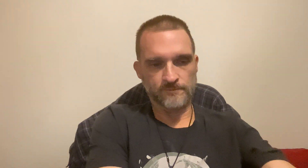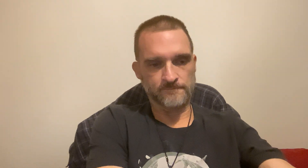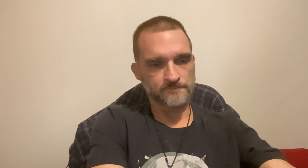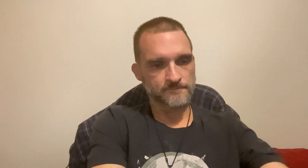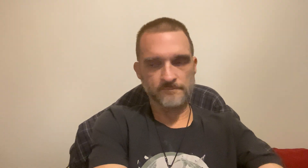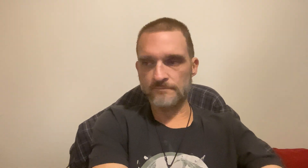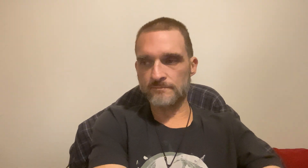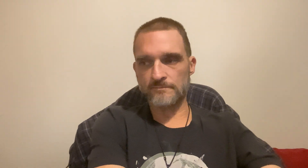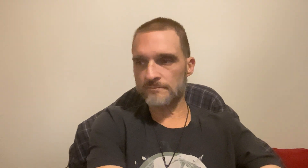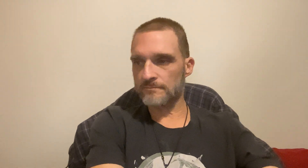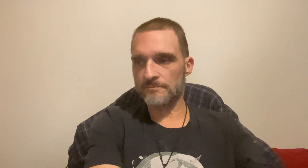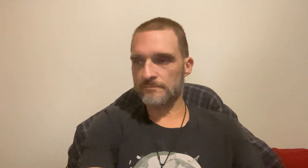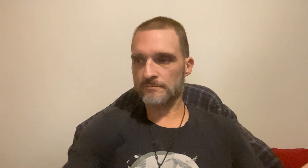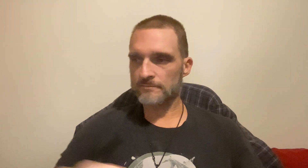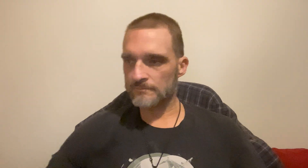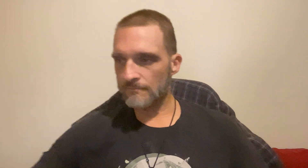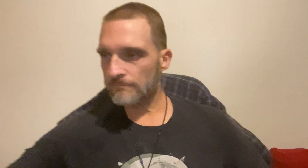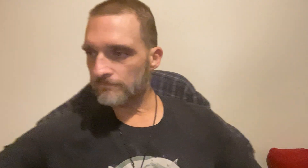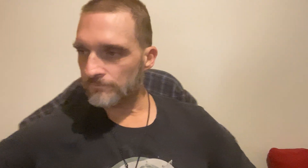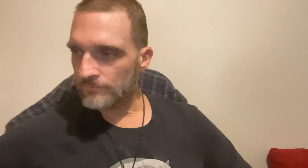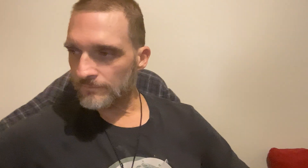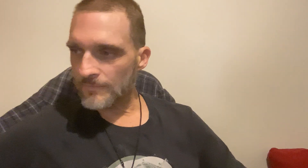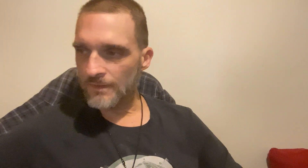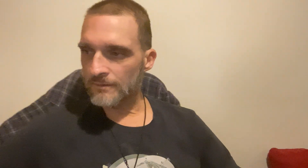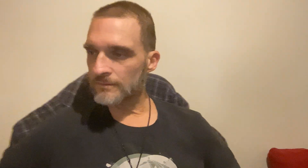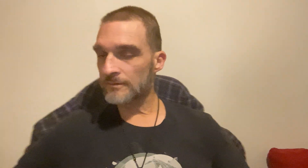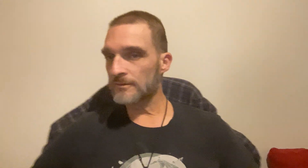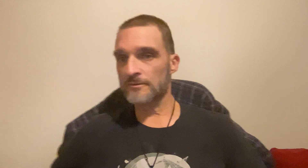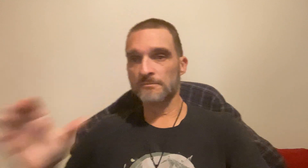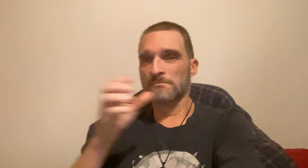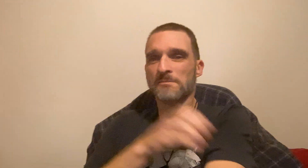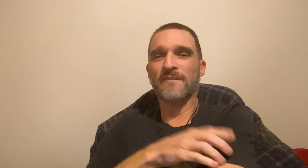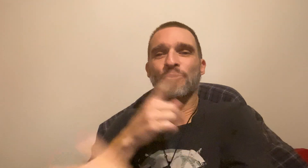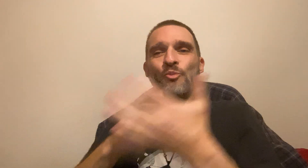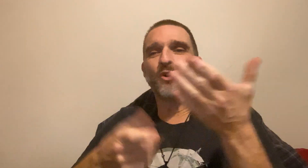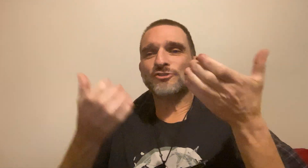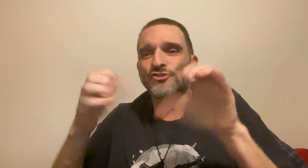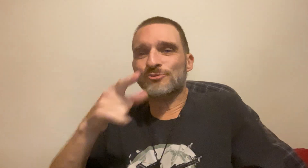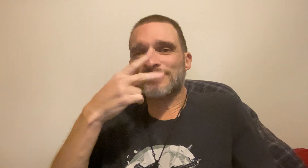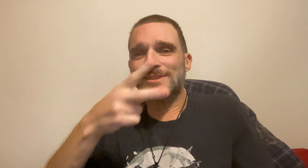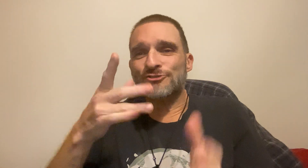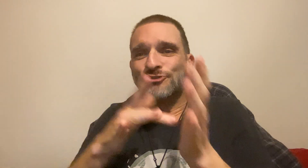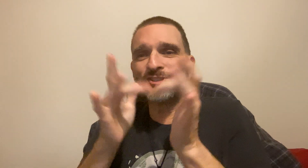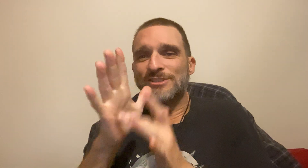*powerful* IT's POWERFUL. What are the chances you would see